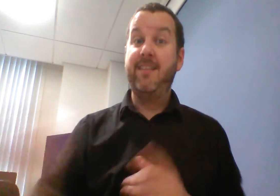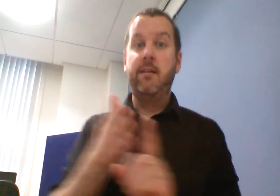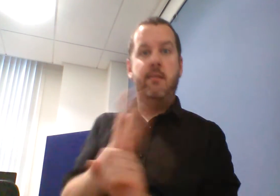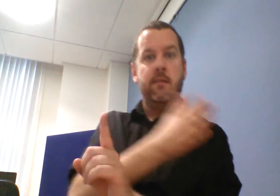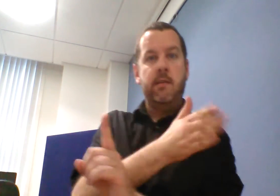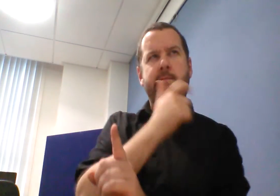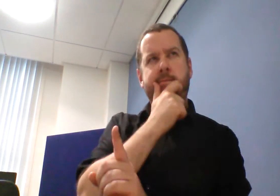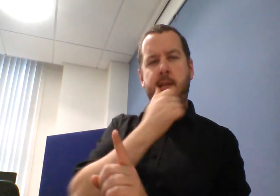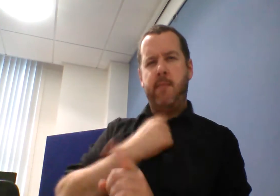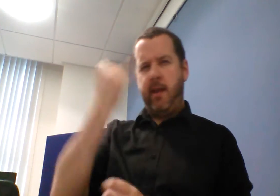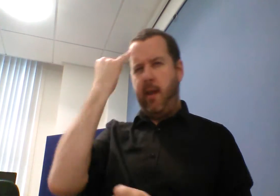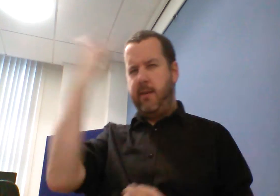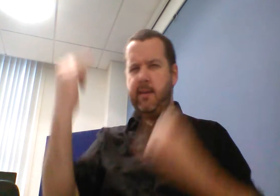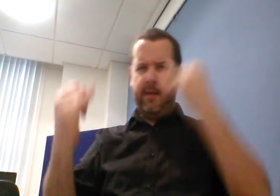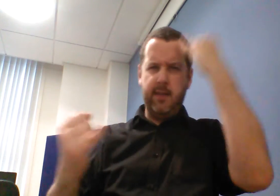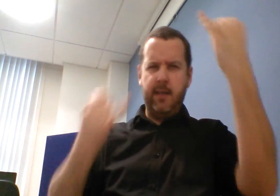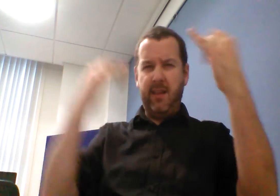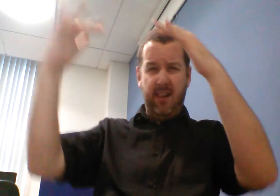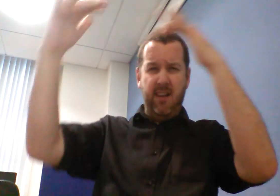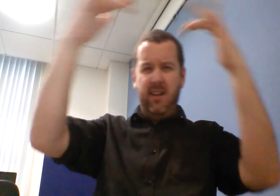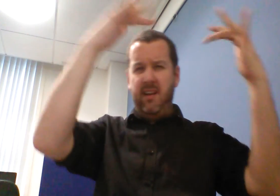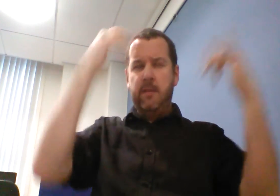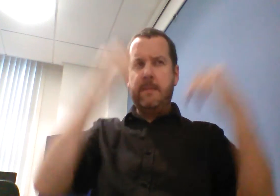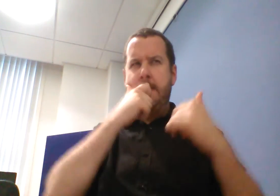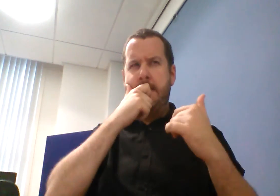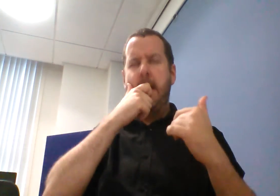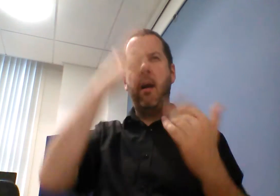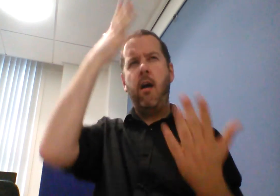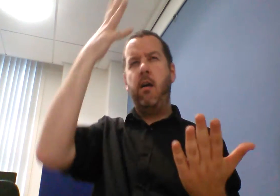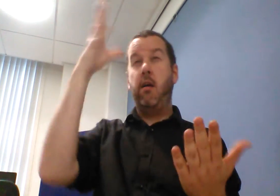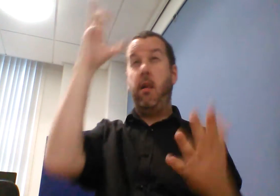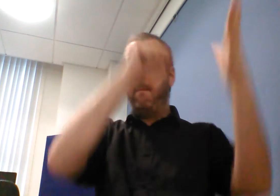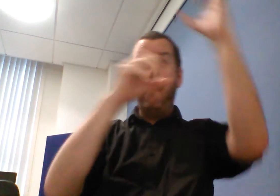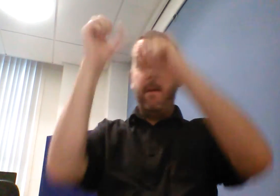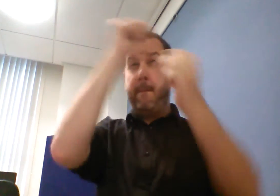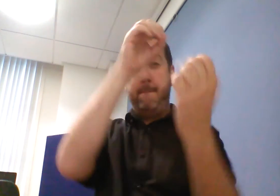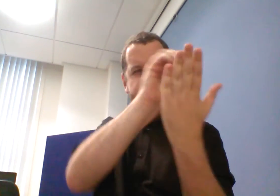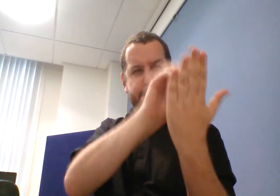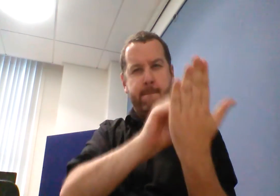Before the presentation, a script helps me gather and structure my ideas and points